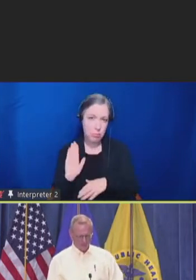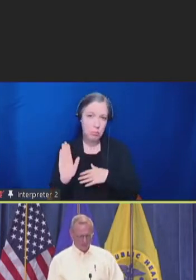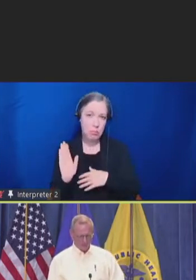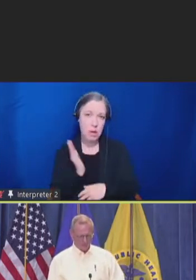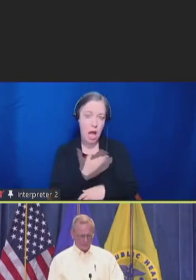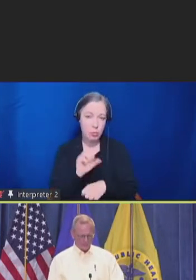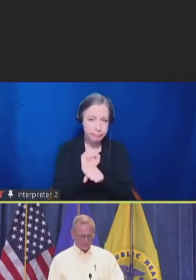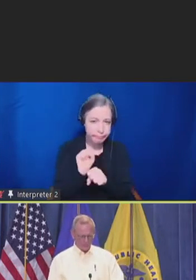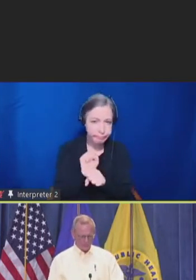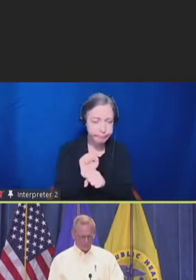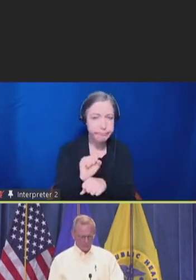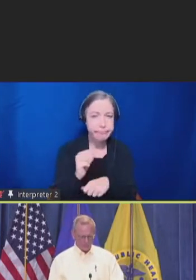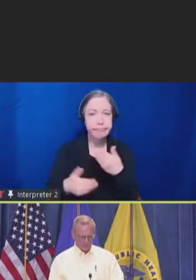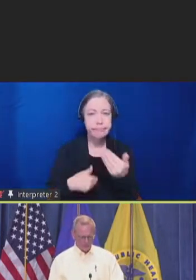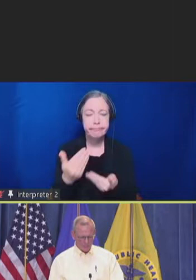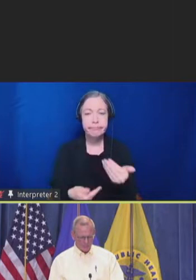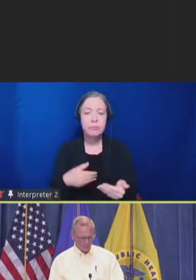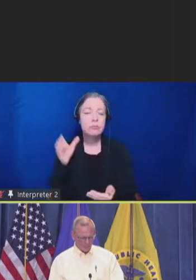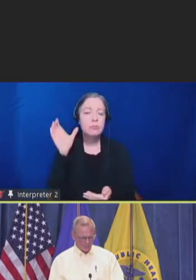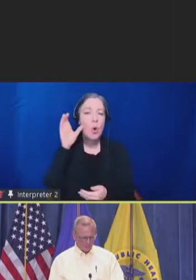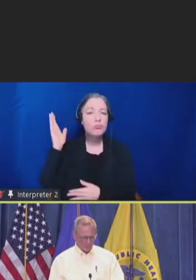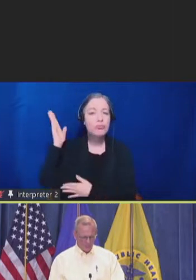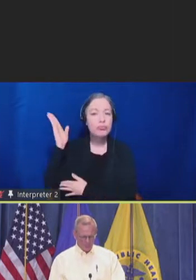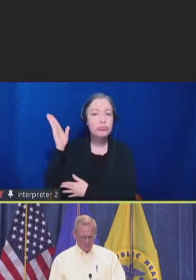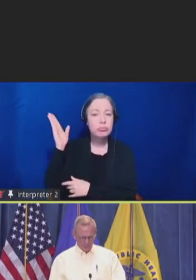We heard presentations from various different authors.